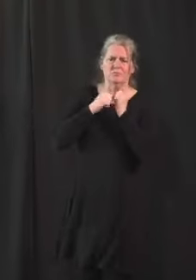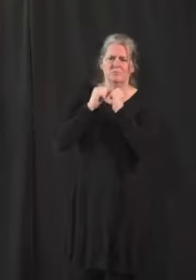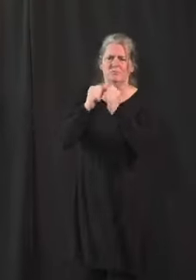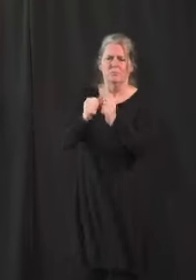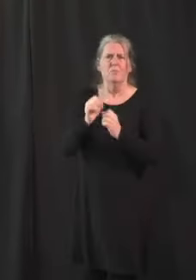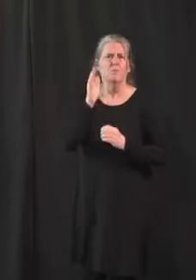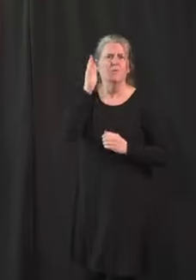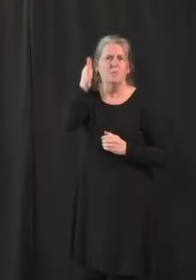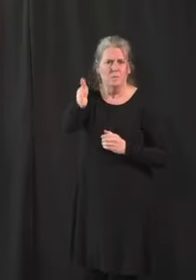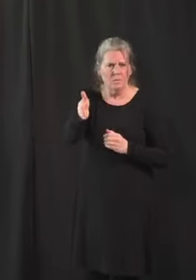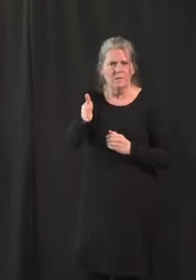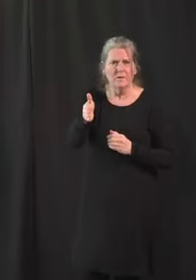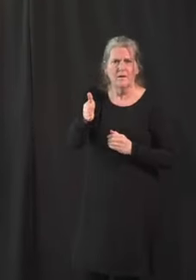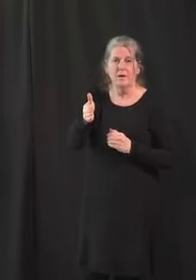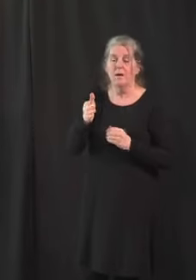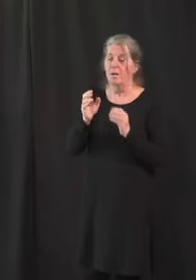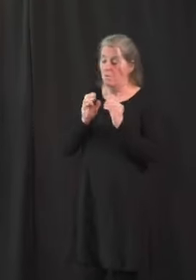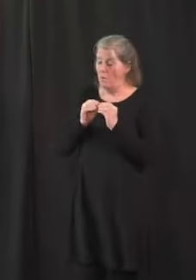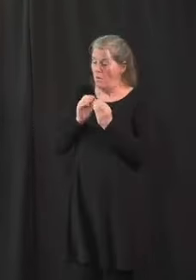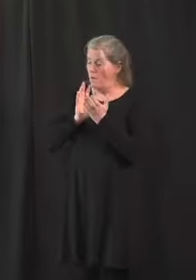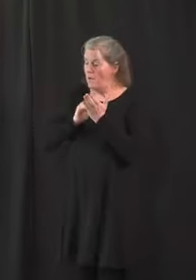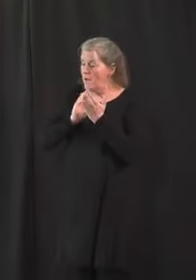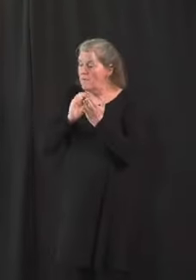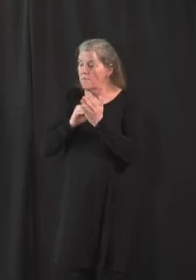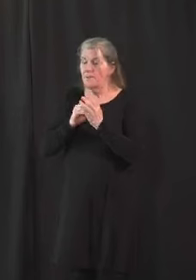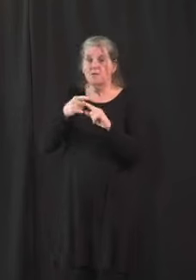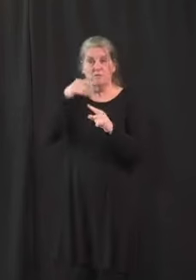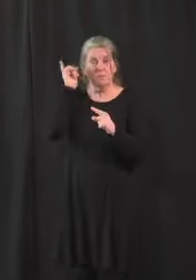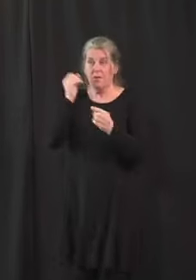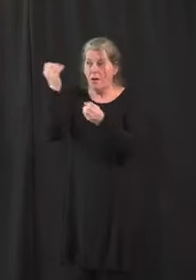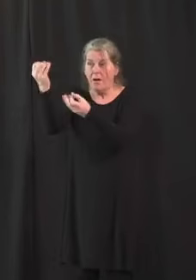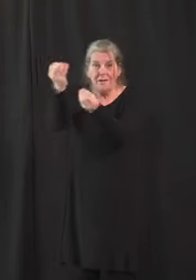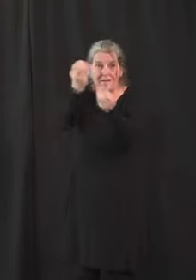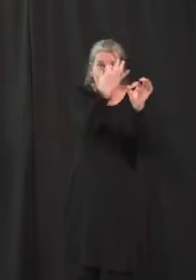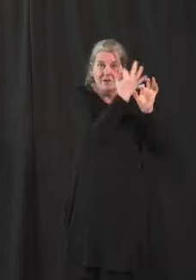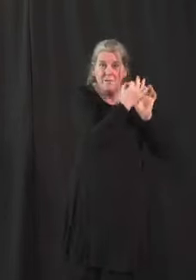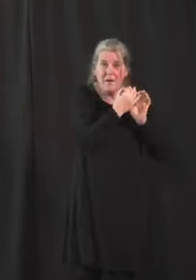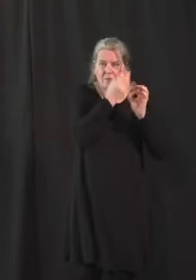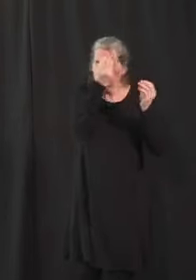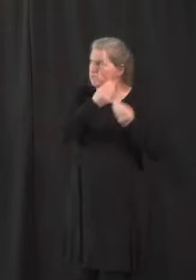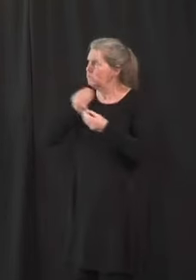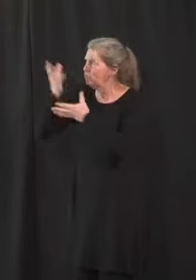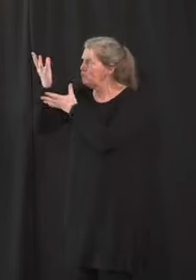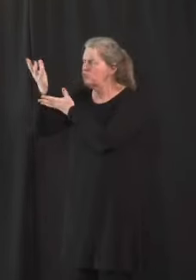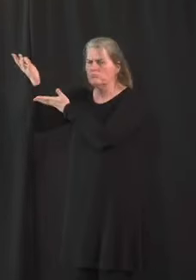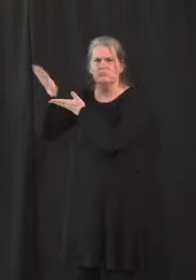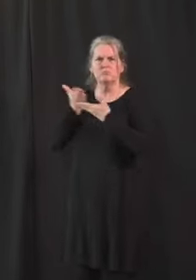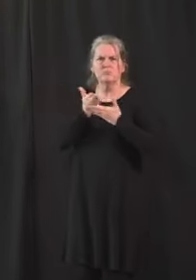INFORMATION FROM YUKONERS. ONCE AGAIN, I REALLY WANT TO